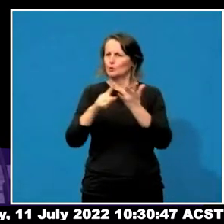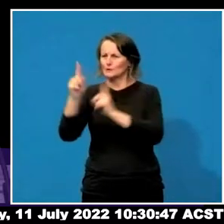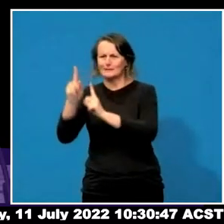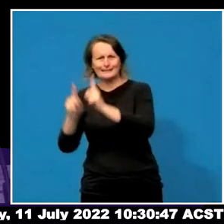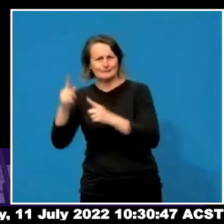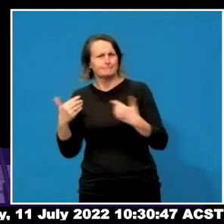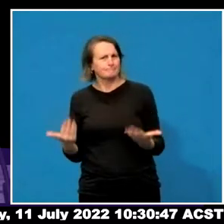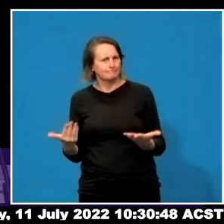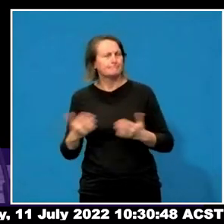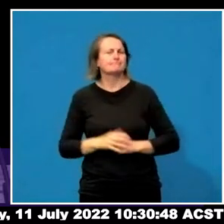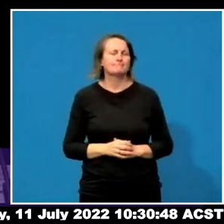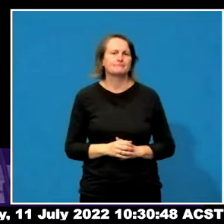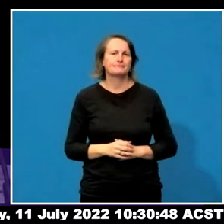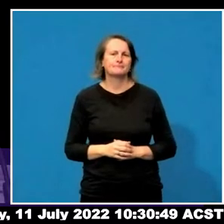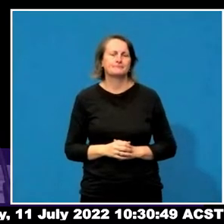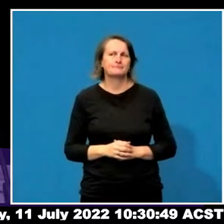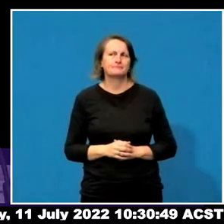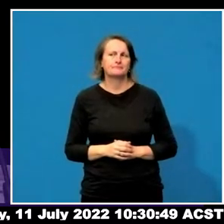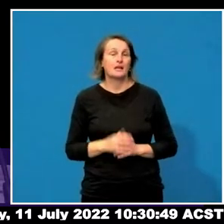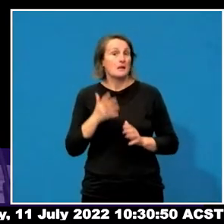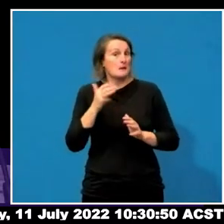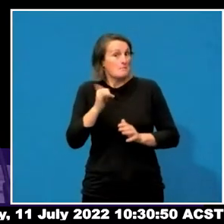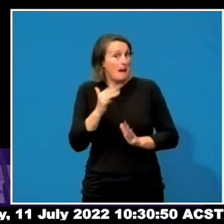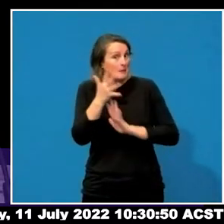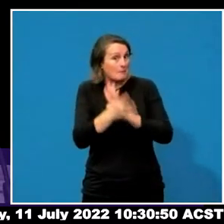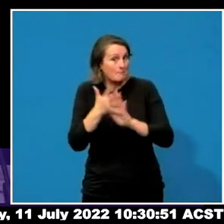These figures perhaps suggest that some First Nations people with disability in